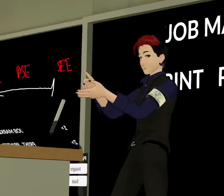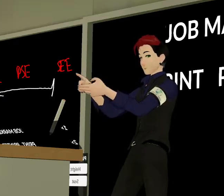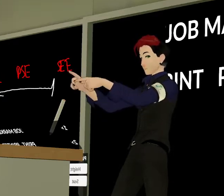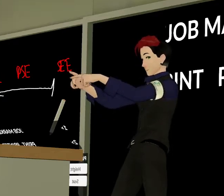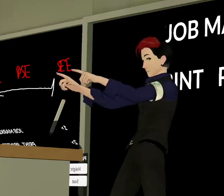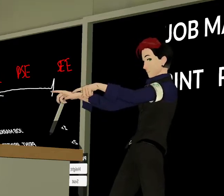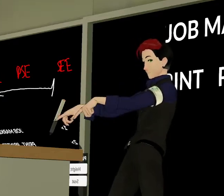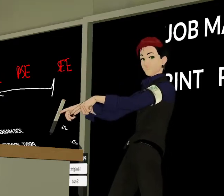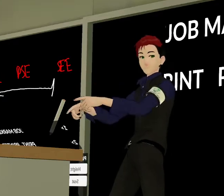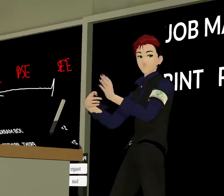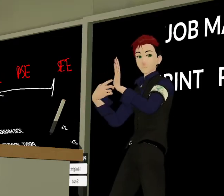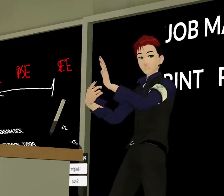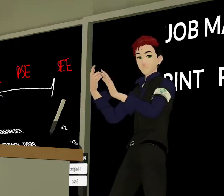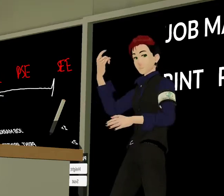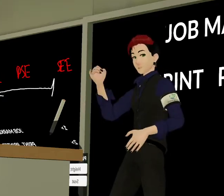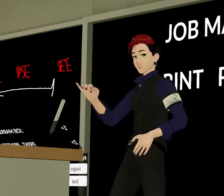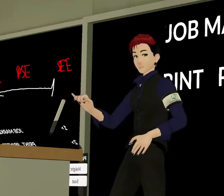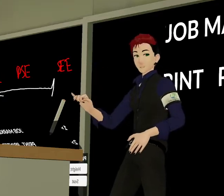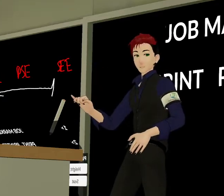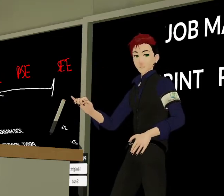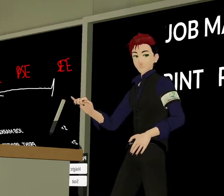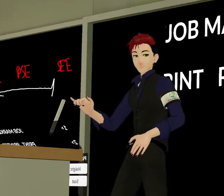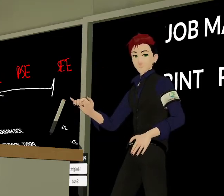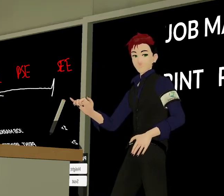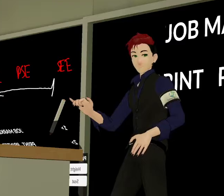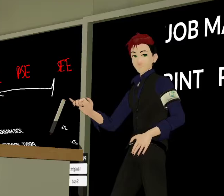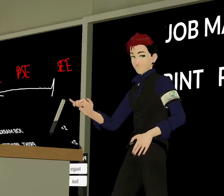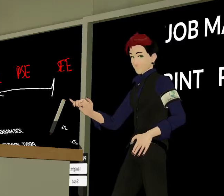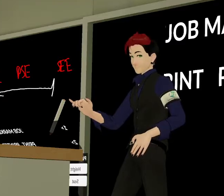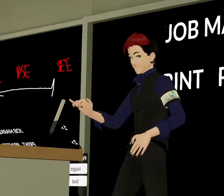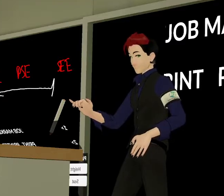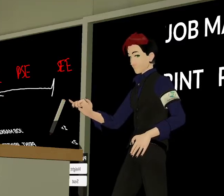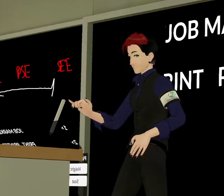or print and show what it looks like